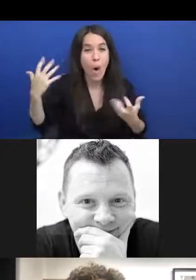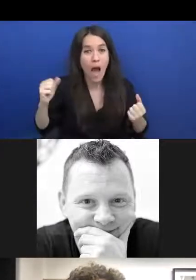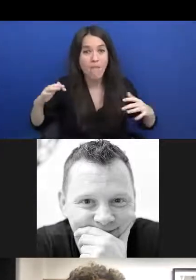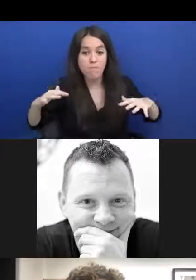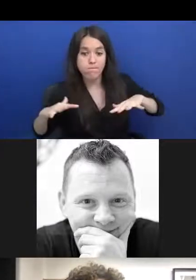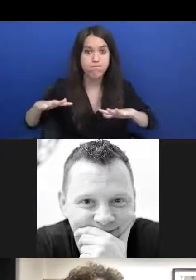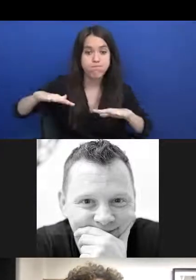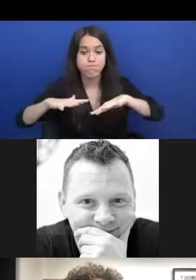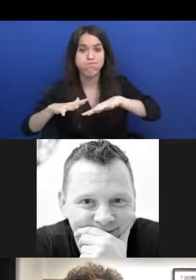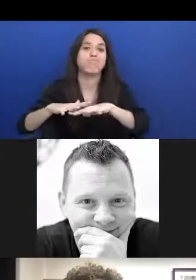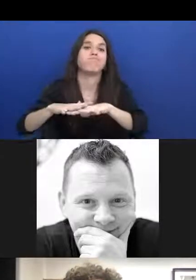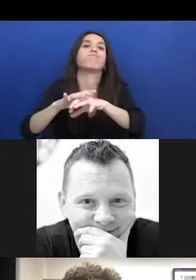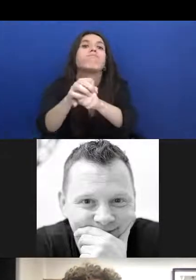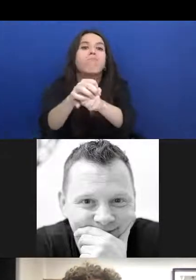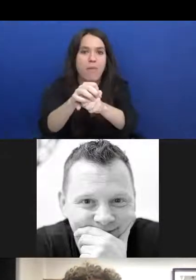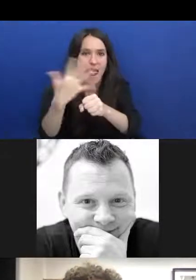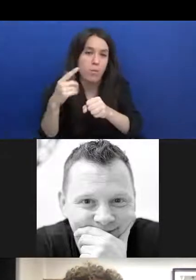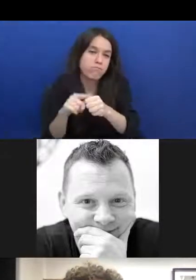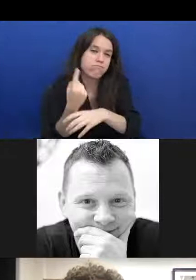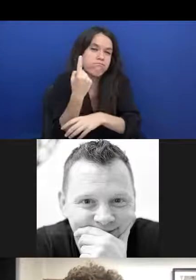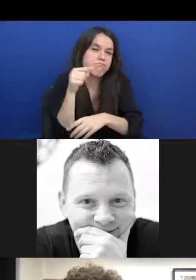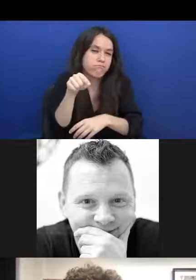so I was interested in what had happened at Warruwi and why it was different